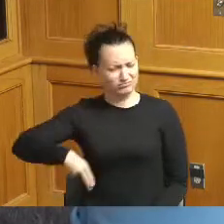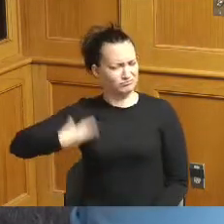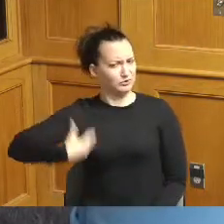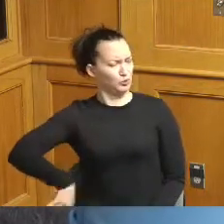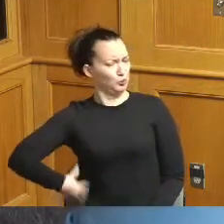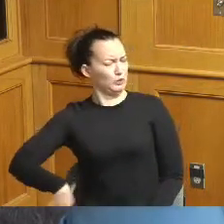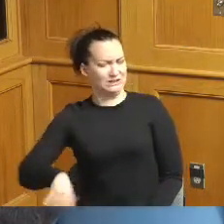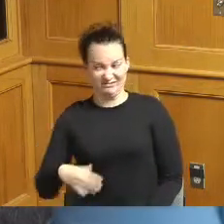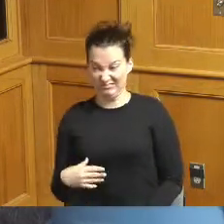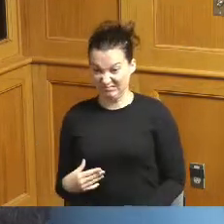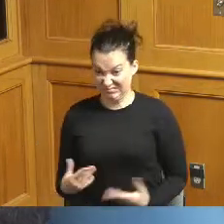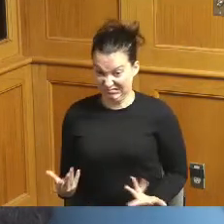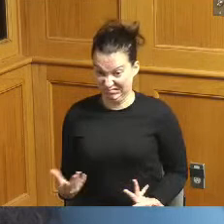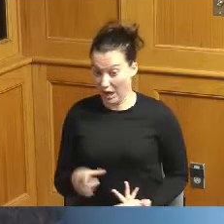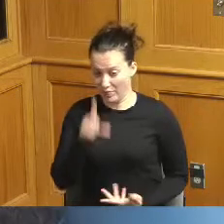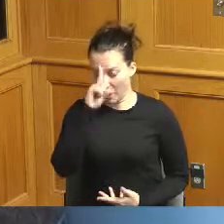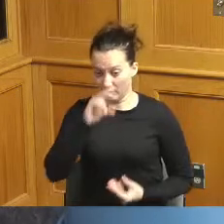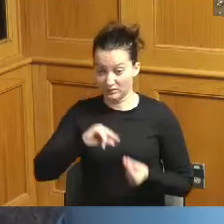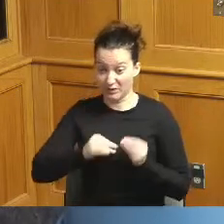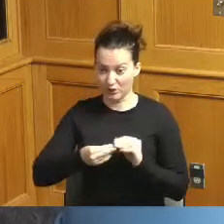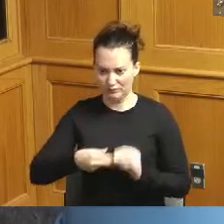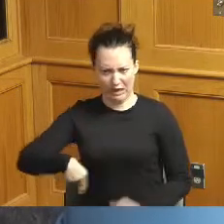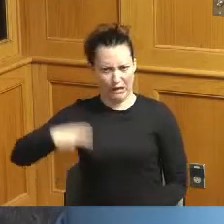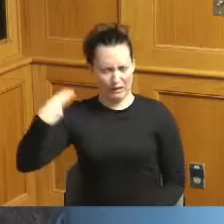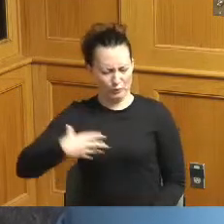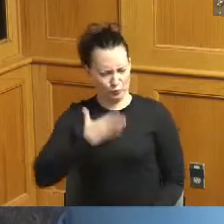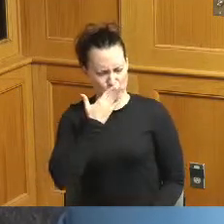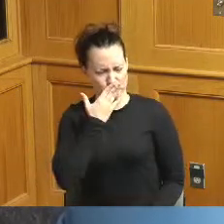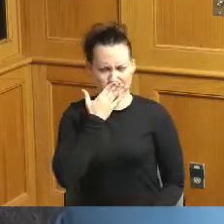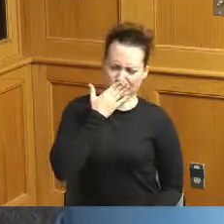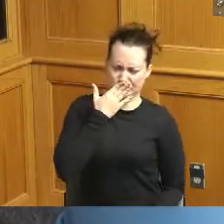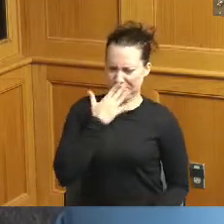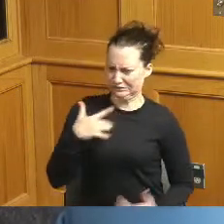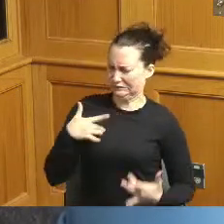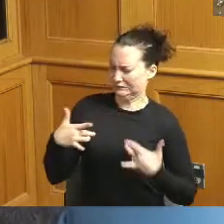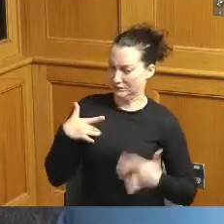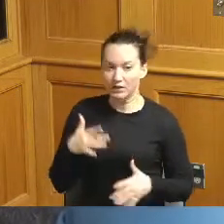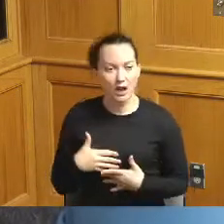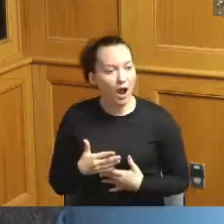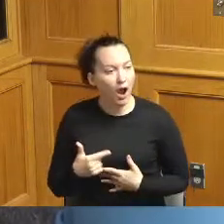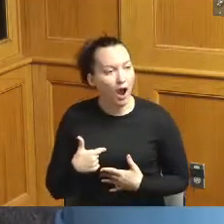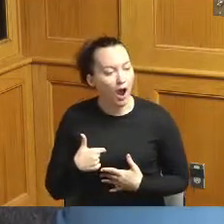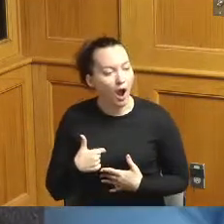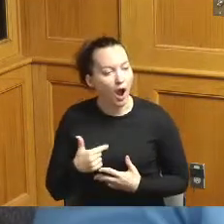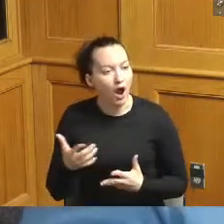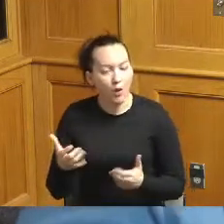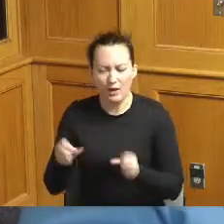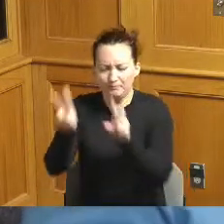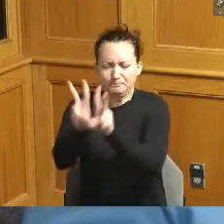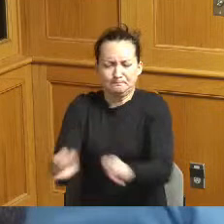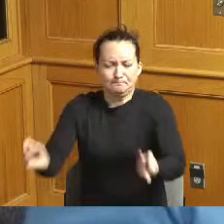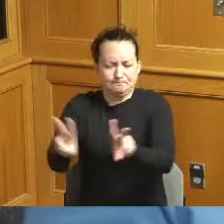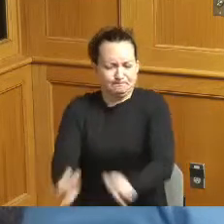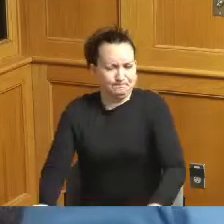like I don't know very high number very high and you know I really want to examine that and I know